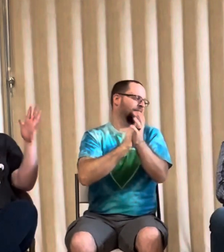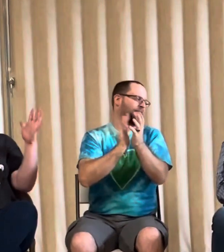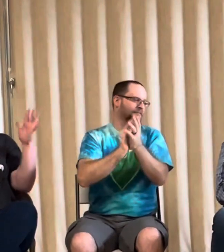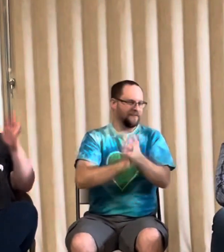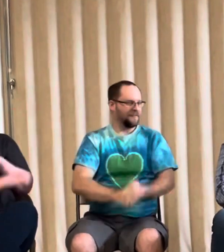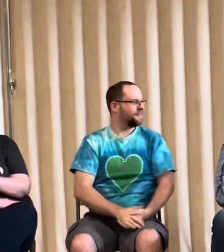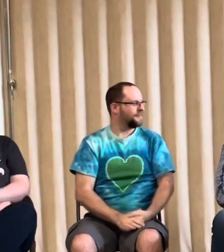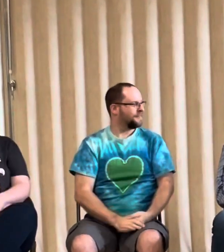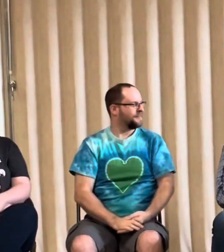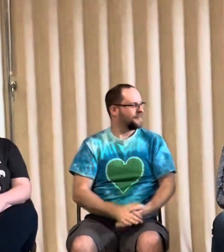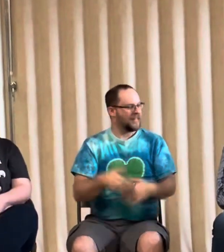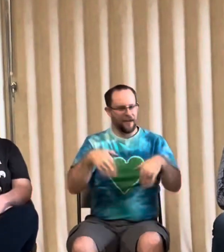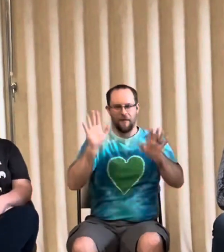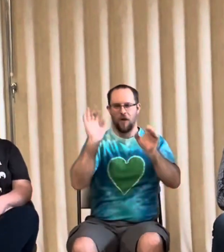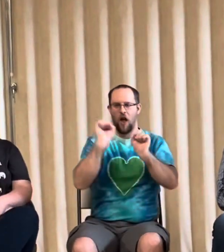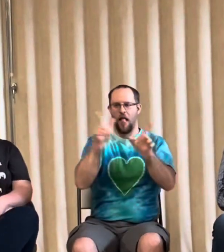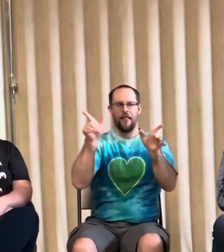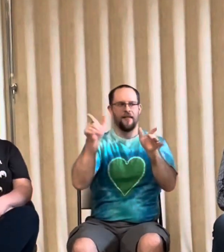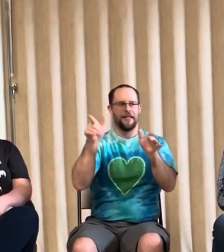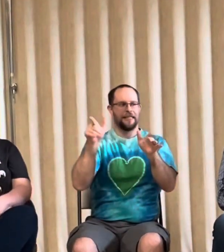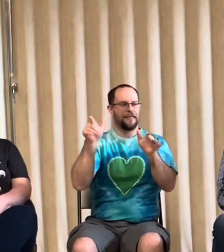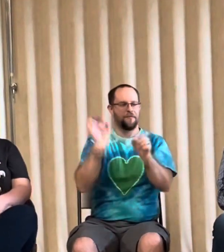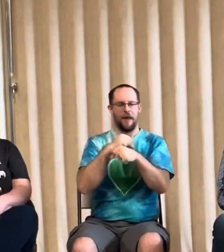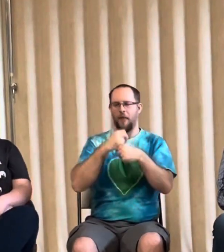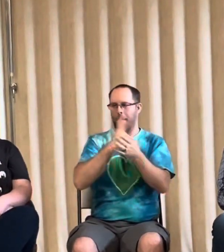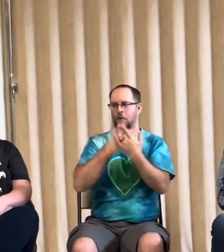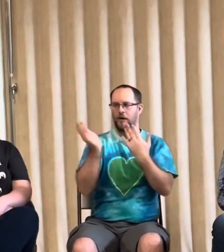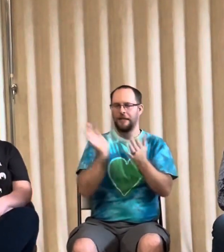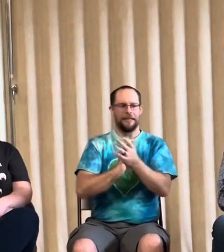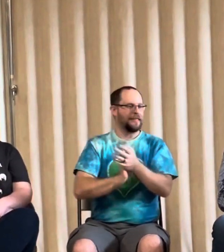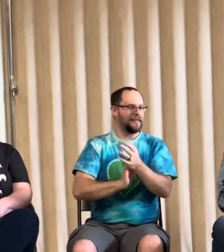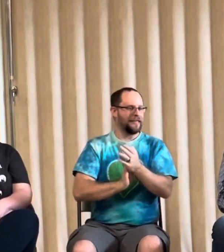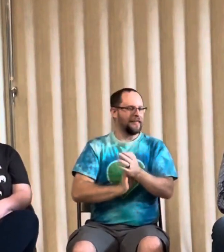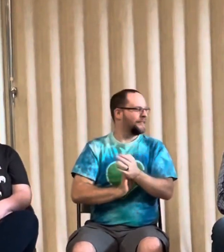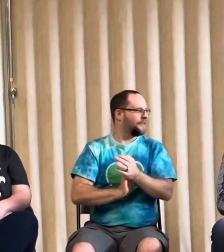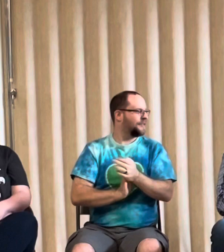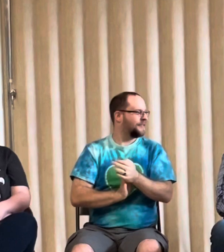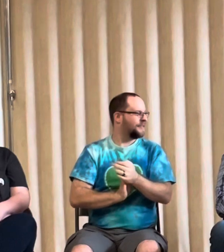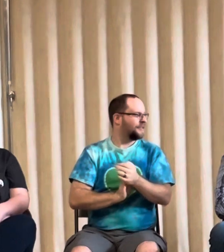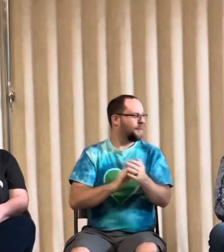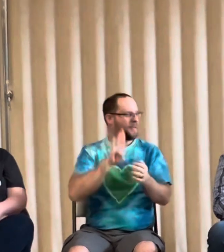I was giving us for all of everybody that made this program today. Starting with Mr. Buster!